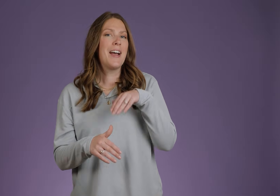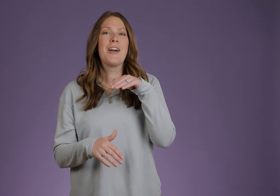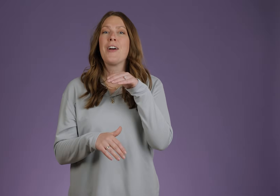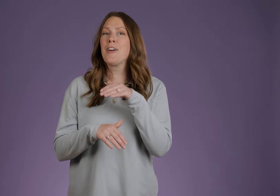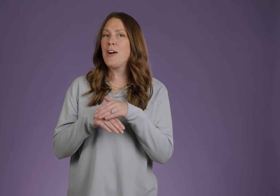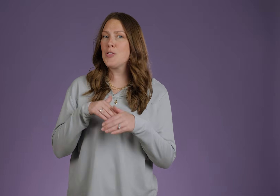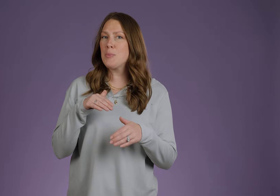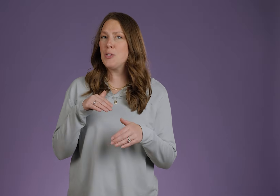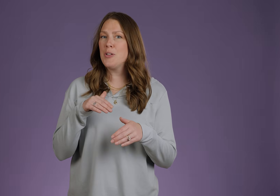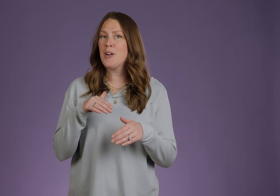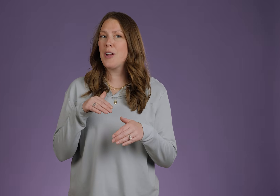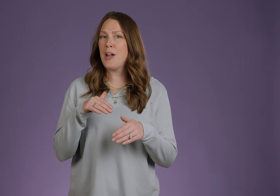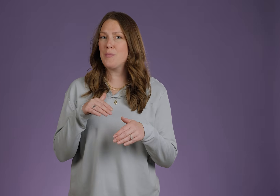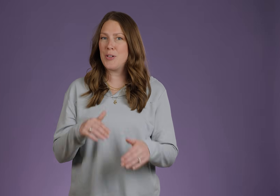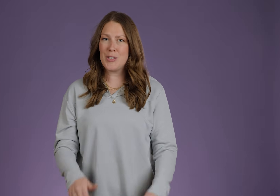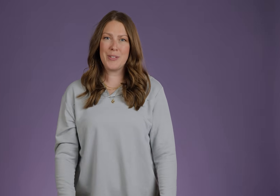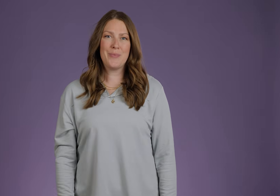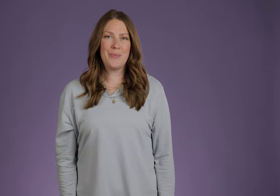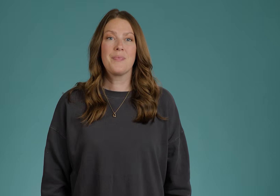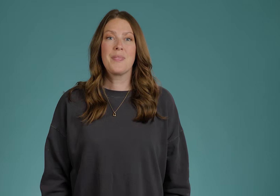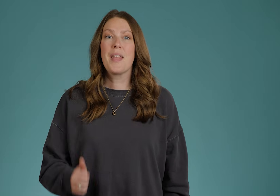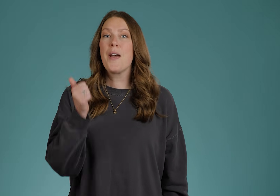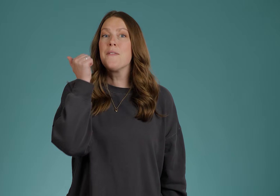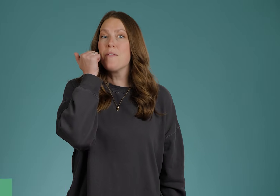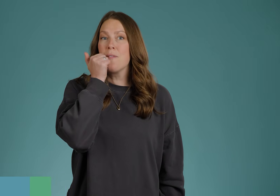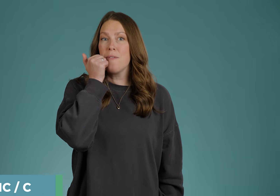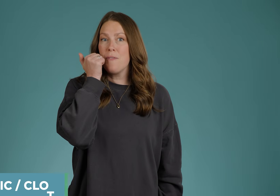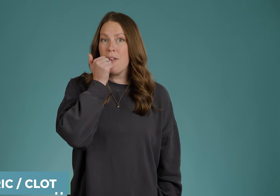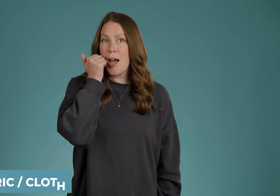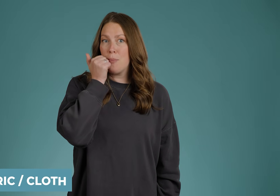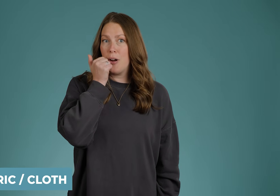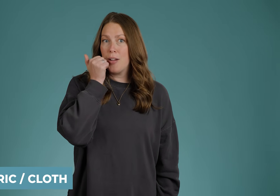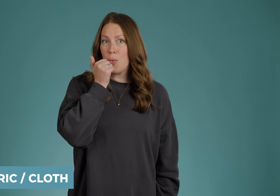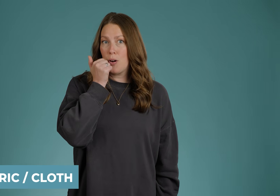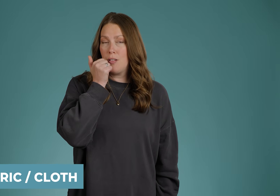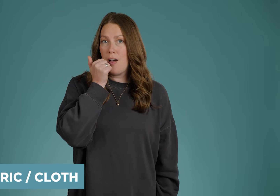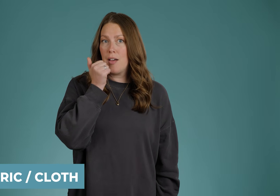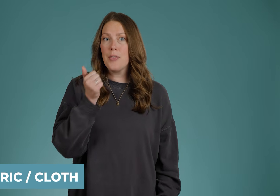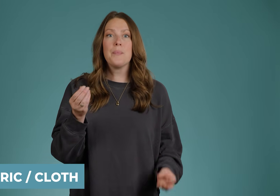Comfortable. Comfort. Fabric or cloth